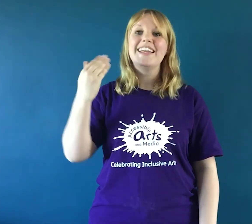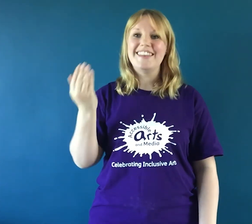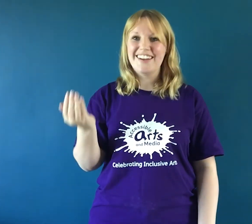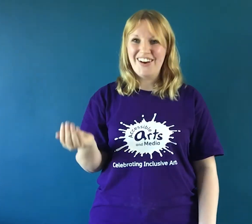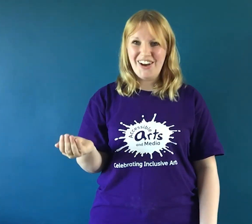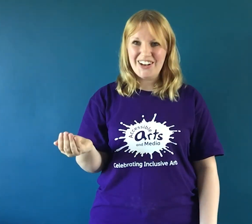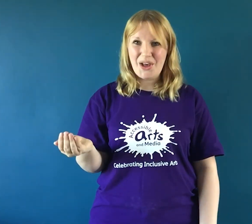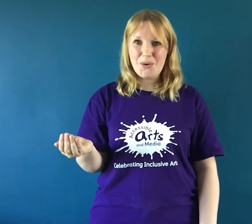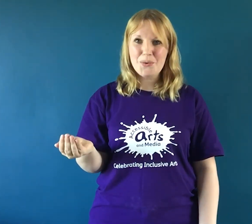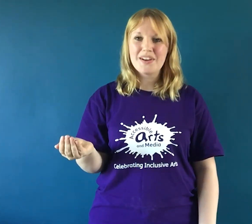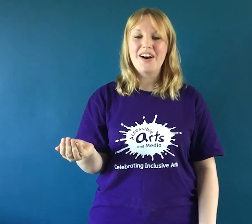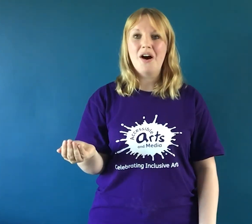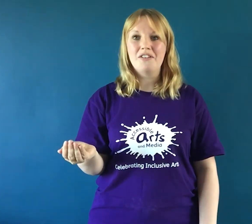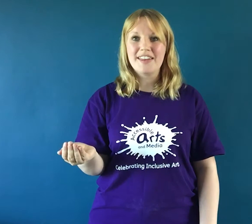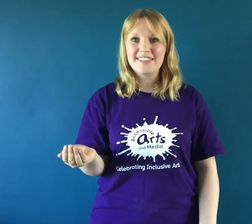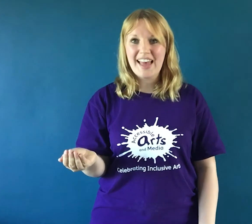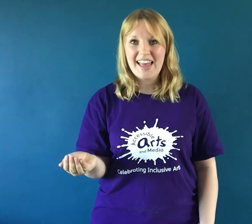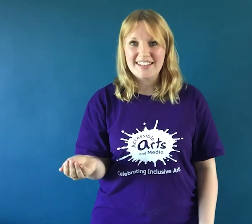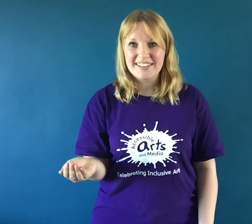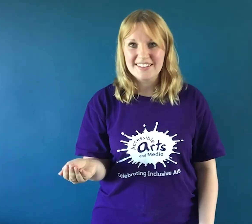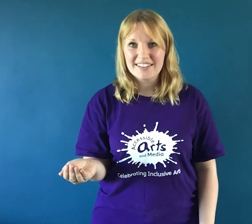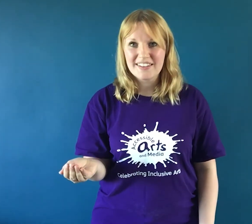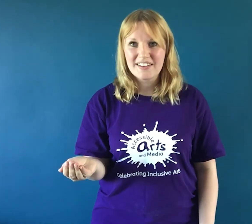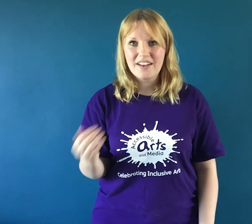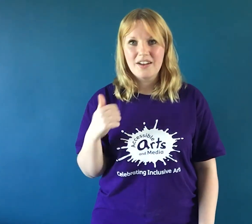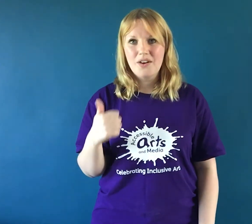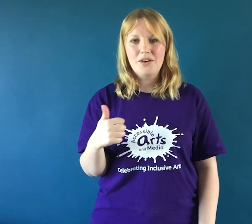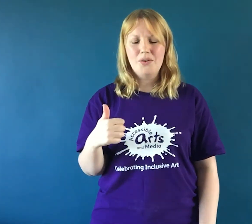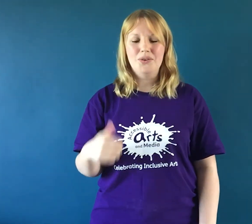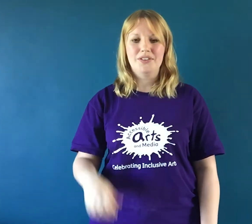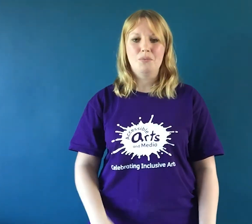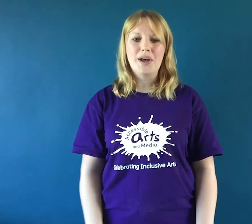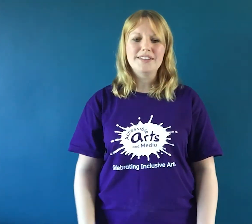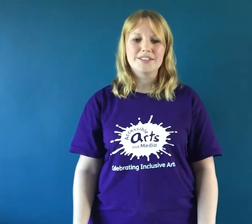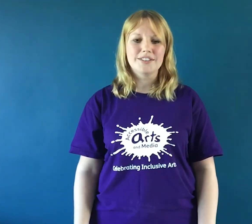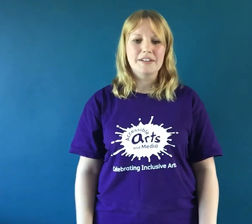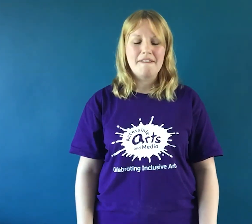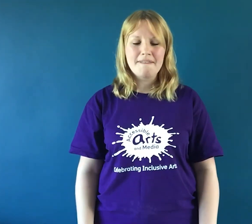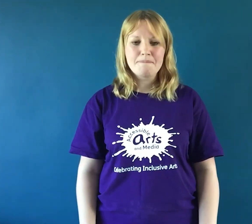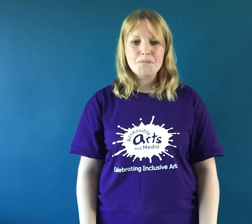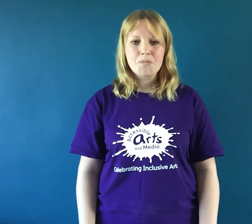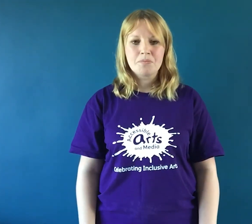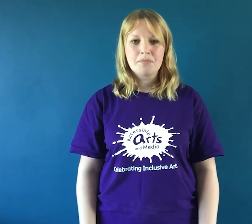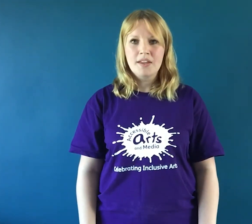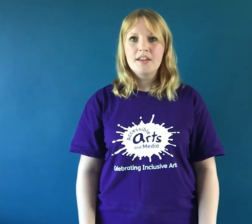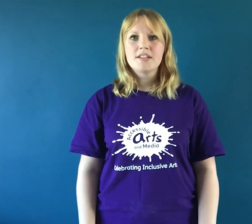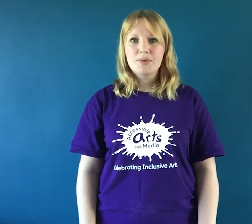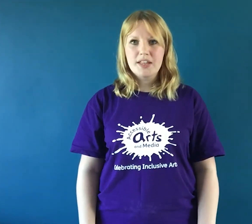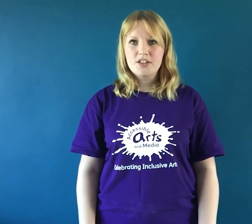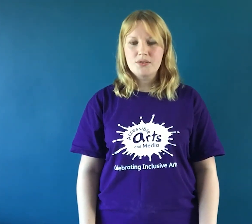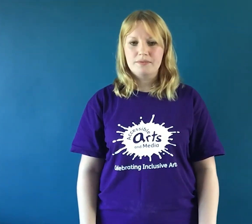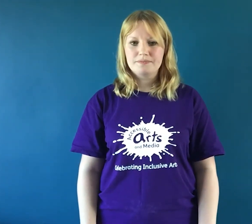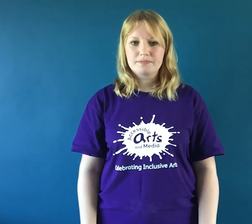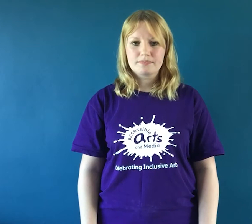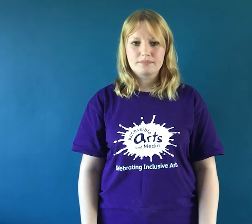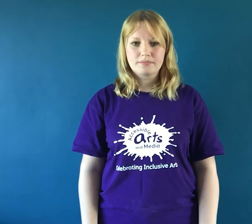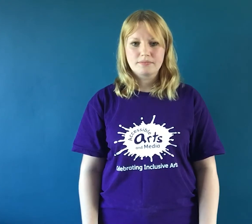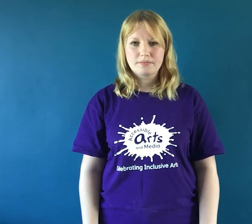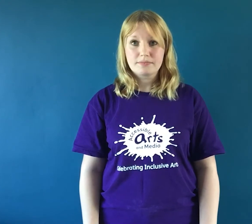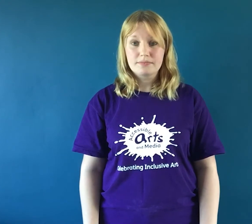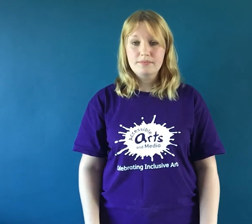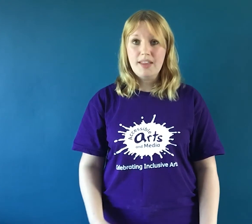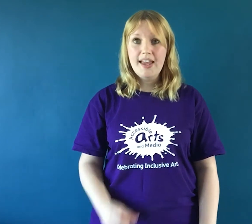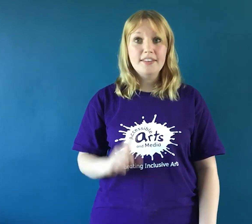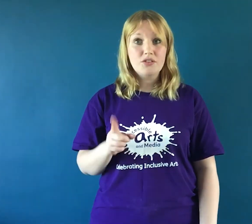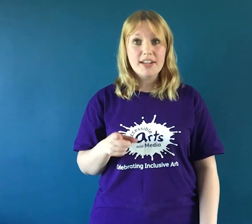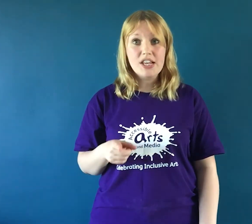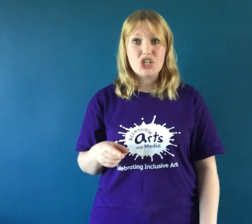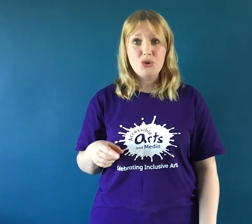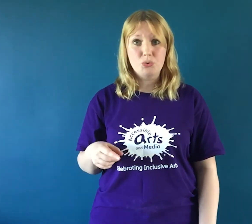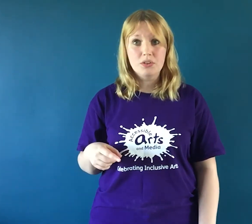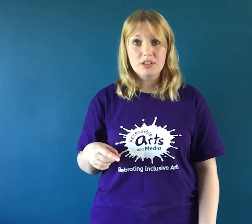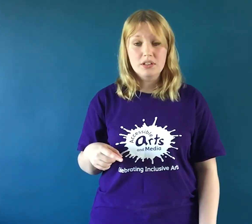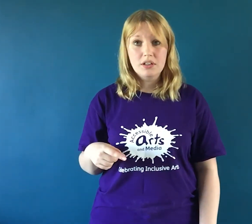in the hollow of his hand. Awesome well done. Shall we learn the tune? It’s a tricky tune